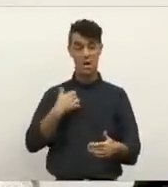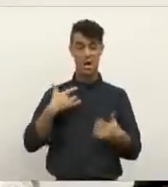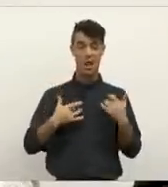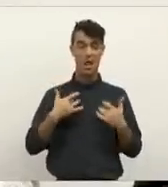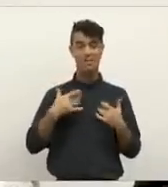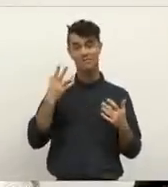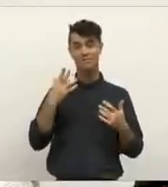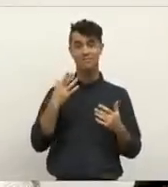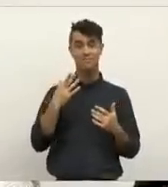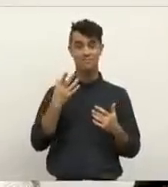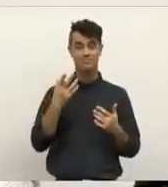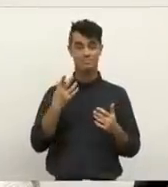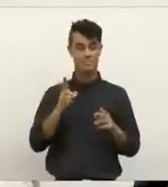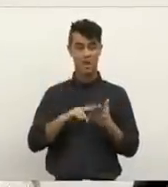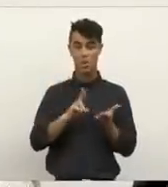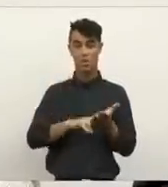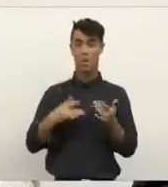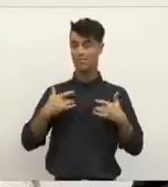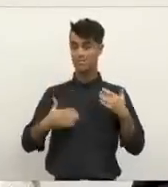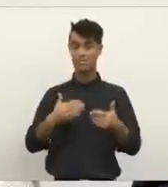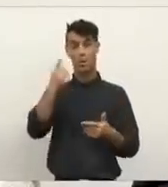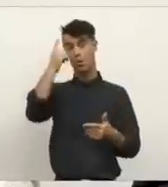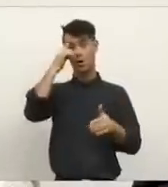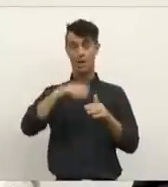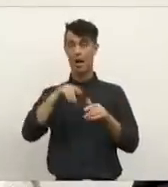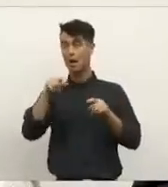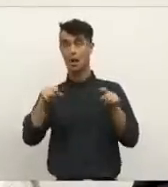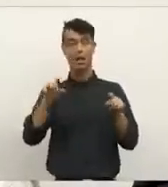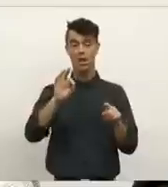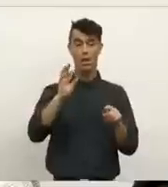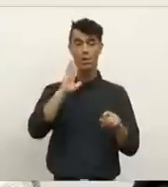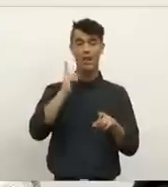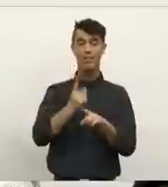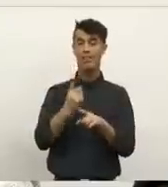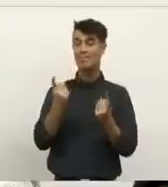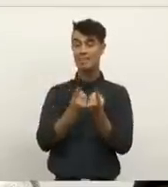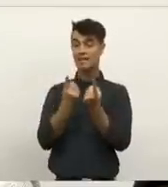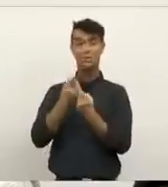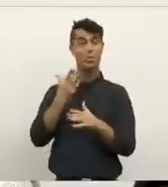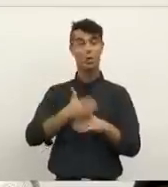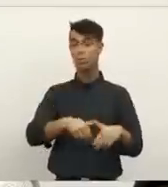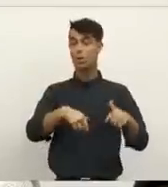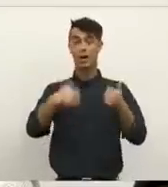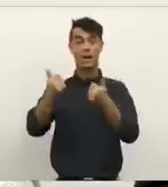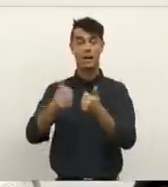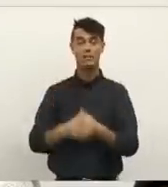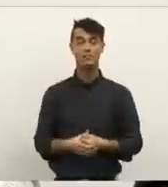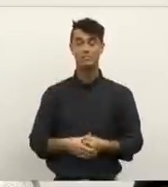because when things are working well, you almost take it for granted,